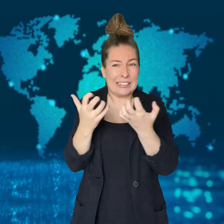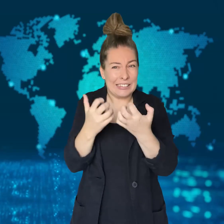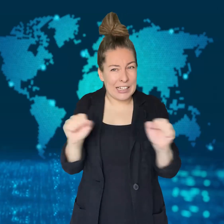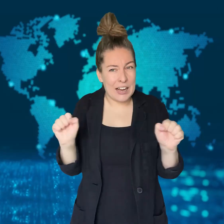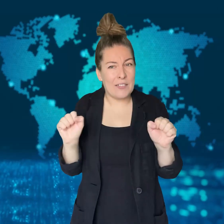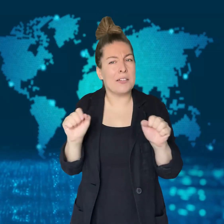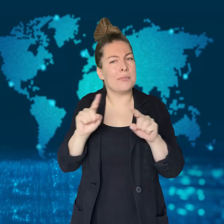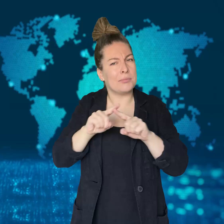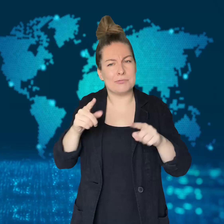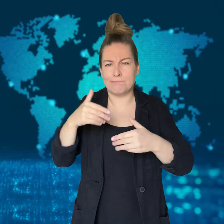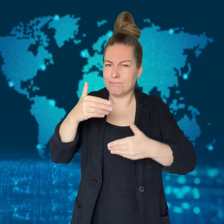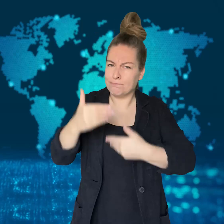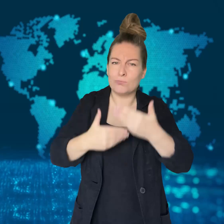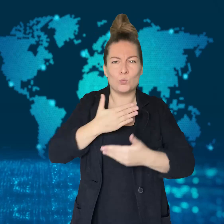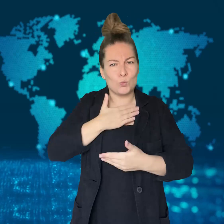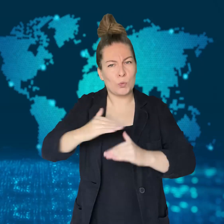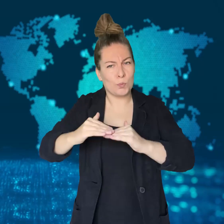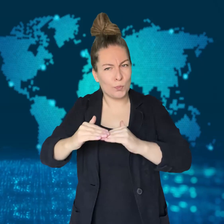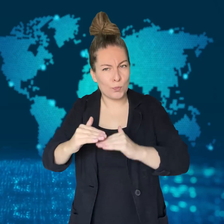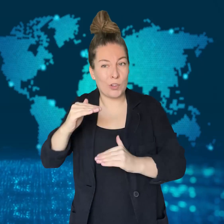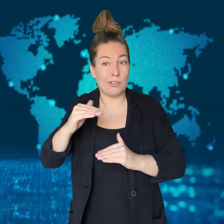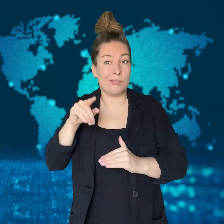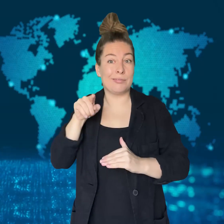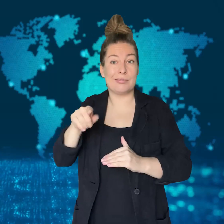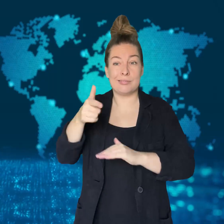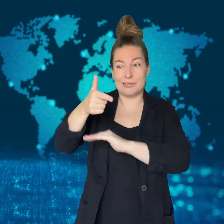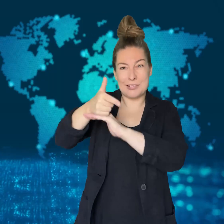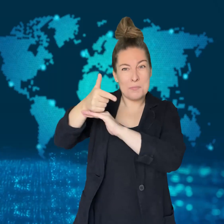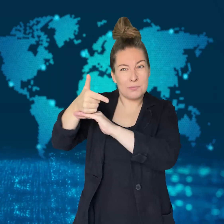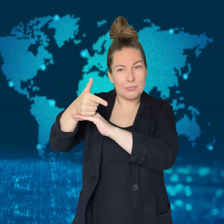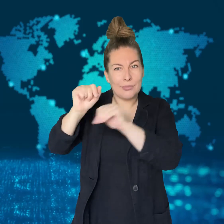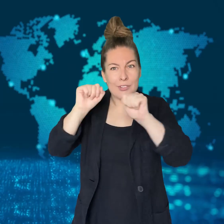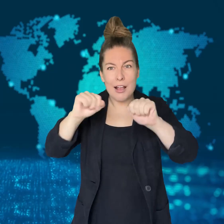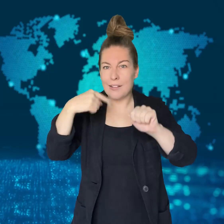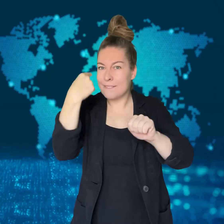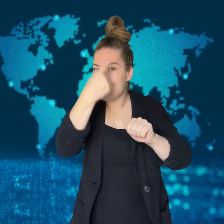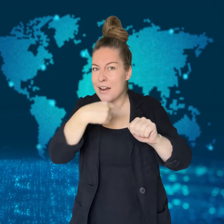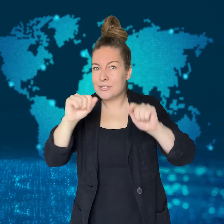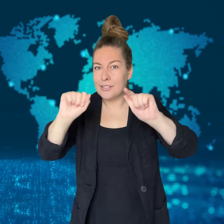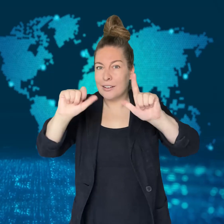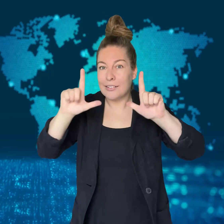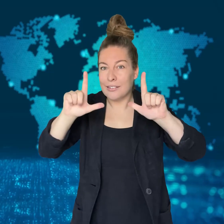This is being put in place despite the city being ranked one of